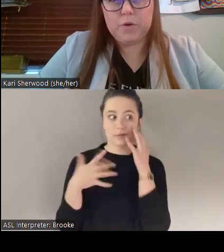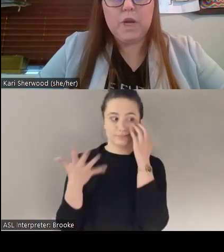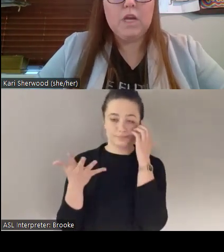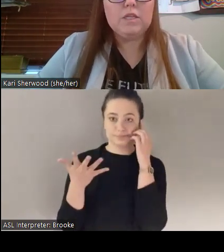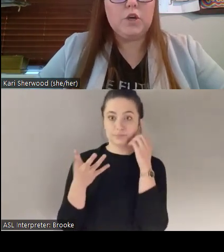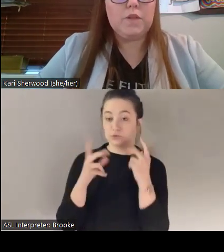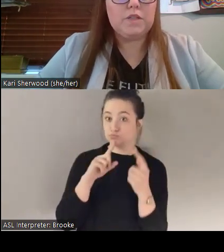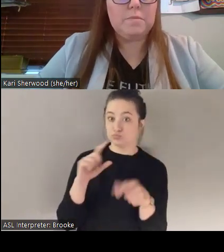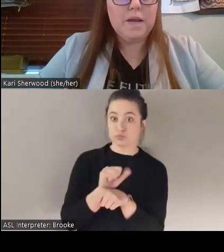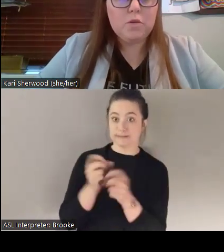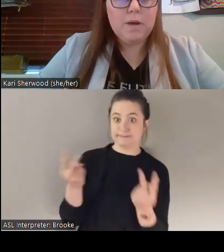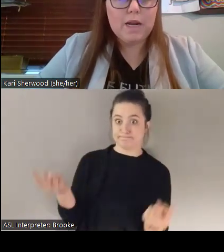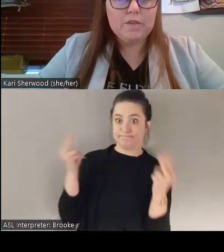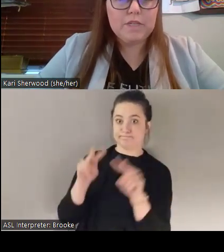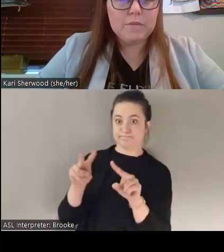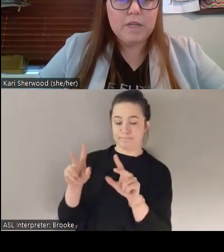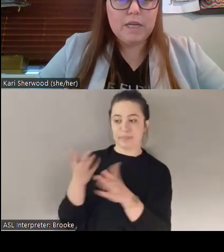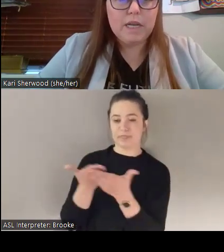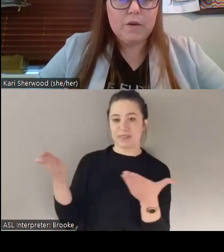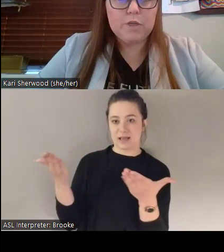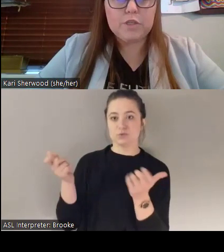through. So there's the medical model of disability, which